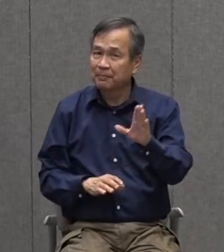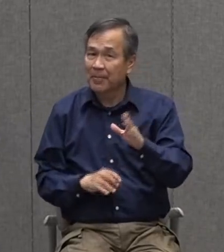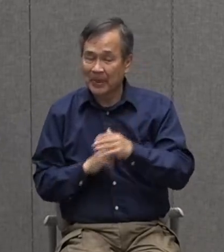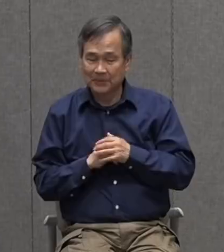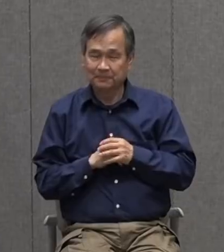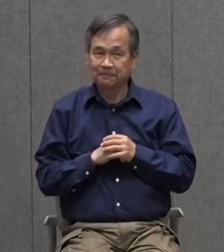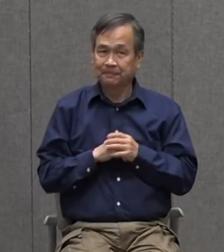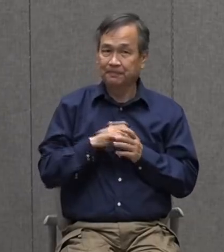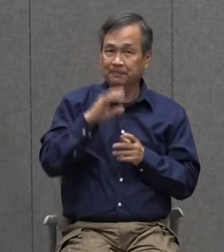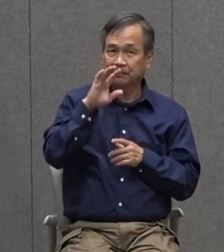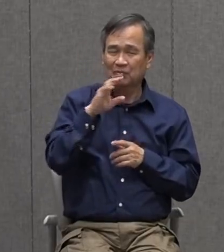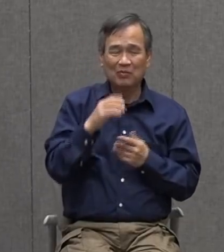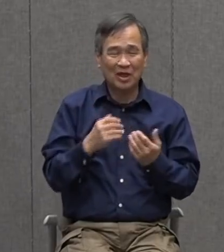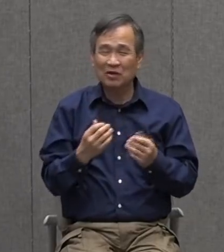how many seeds he ate every time?